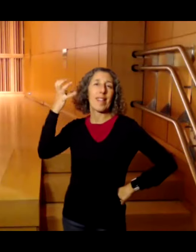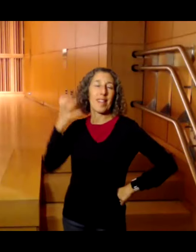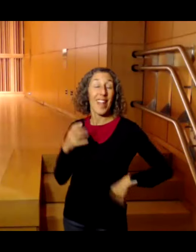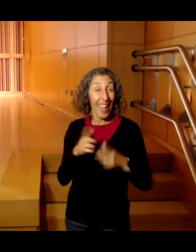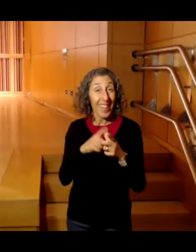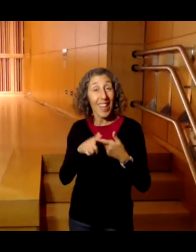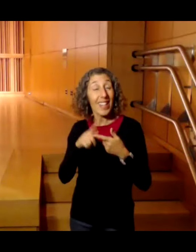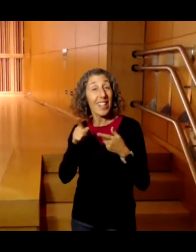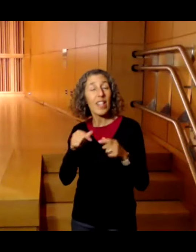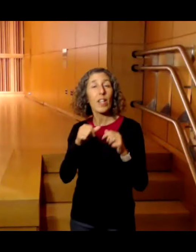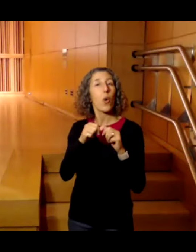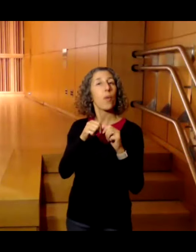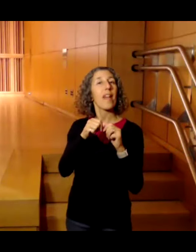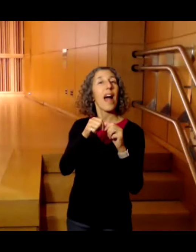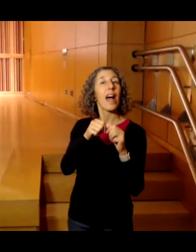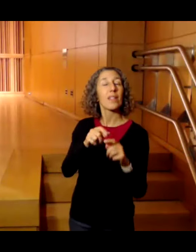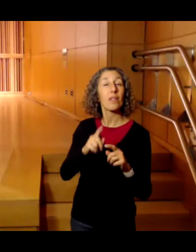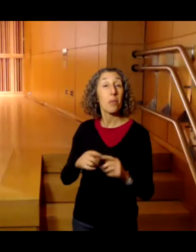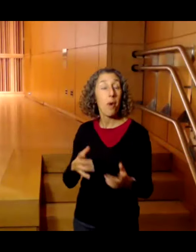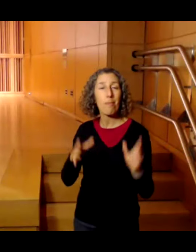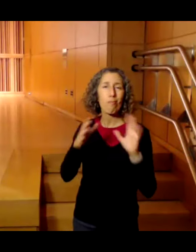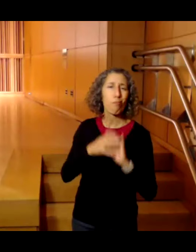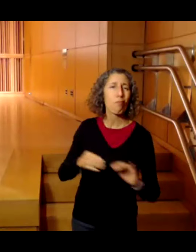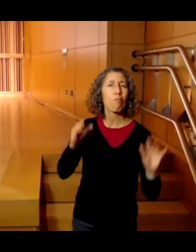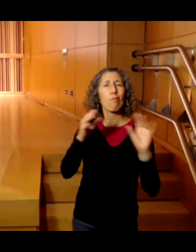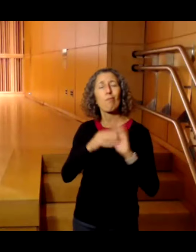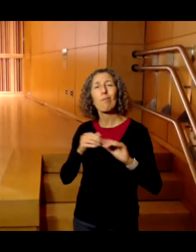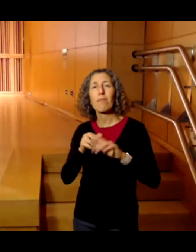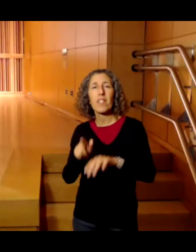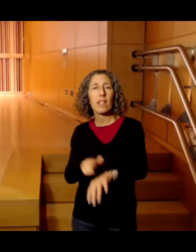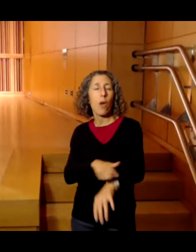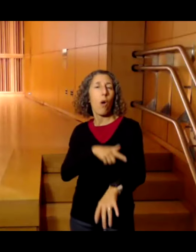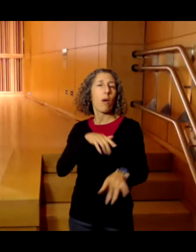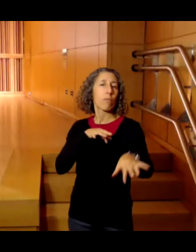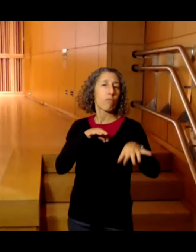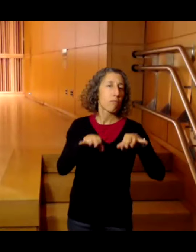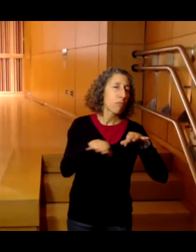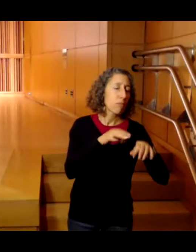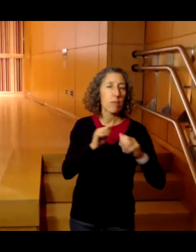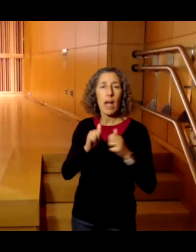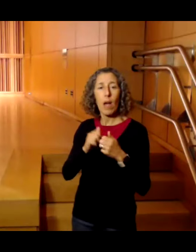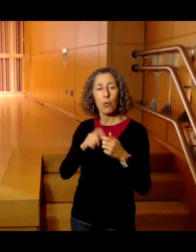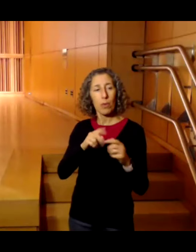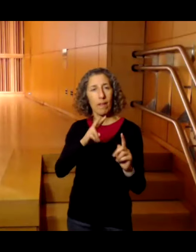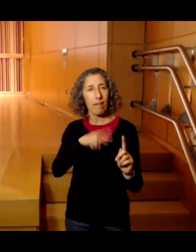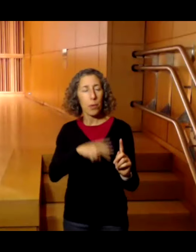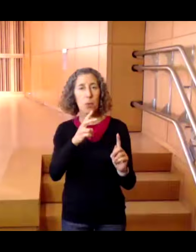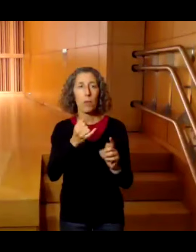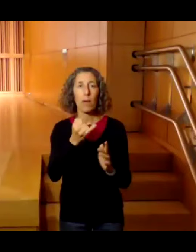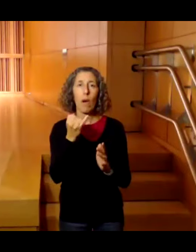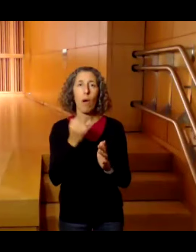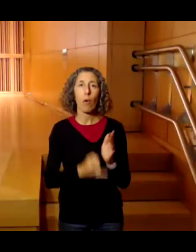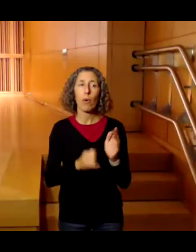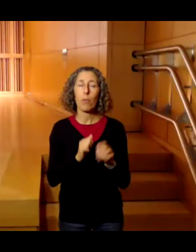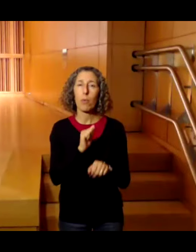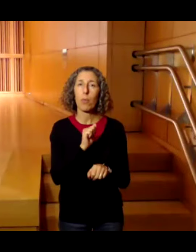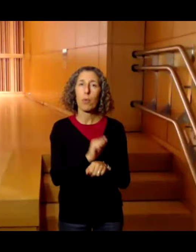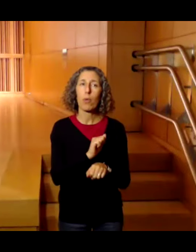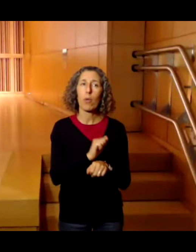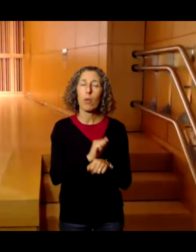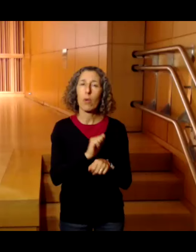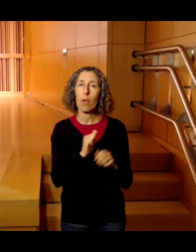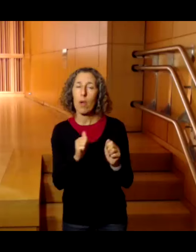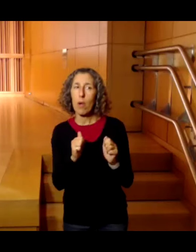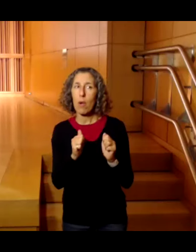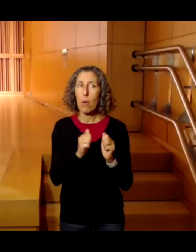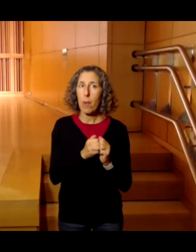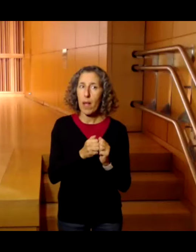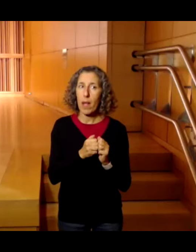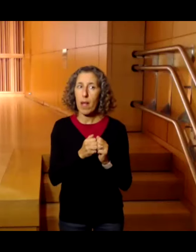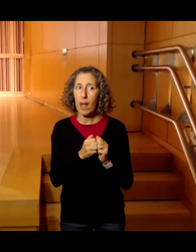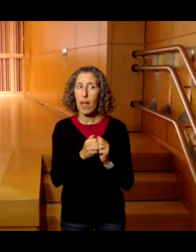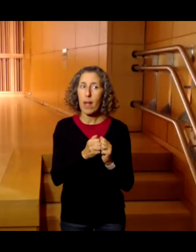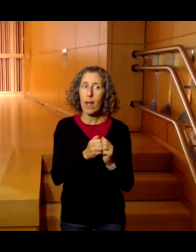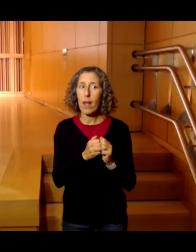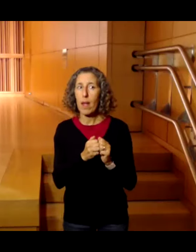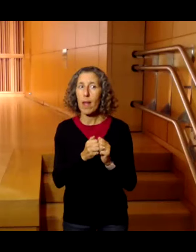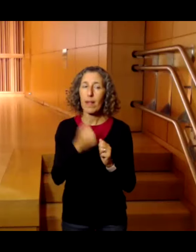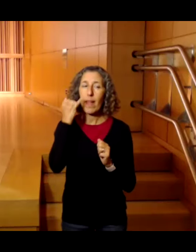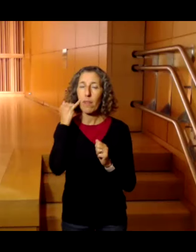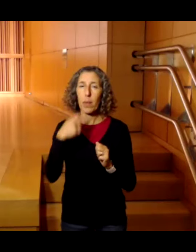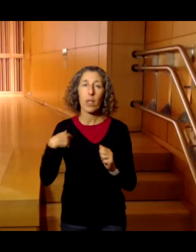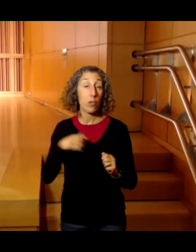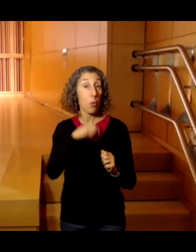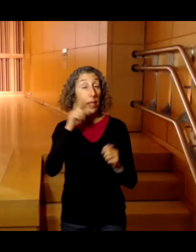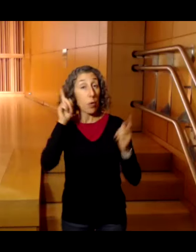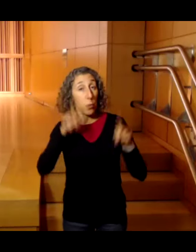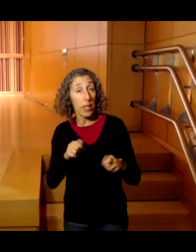eloquent disquisition. on how we must heed a work of art's aesthetic prerogatives, especially when they jar against our critical judgments, moral hangups.